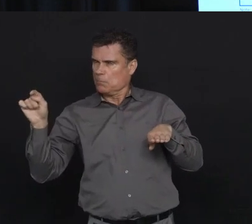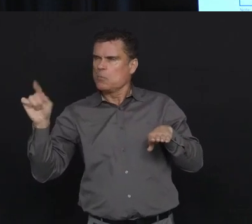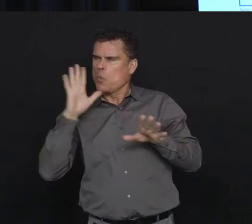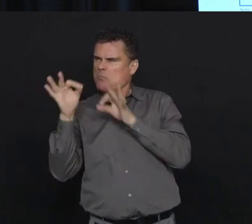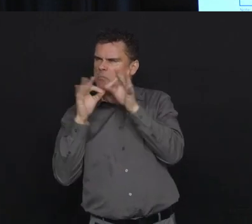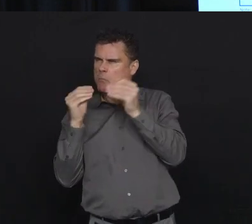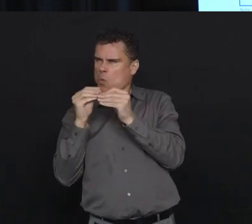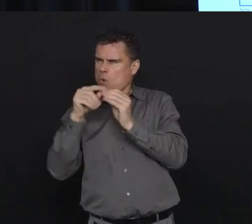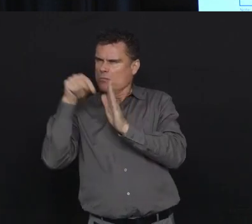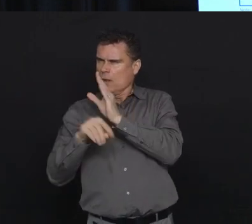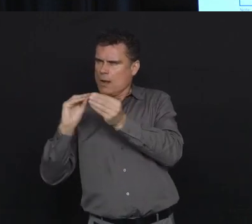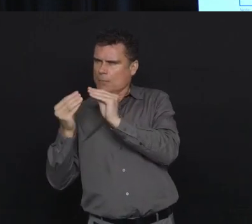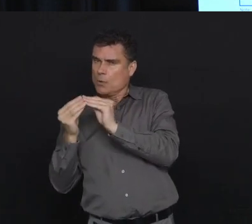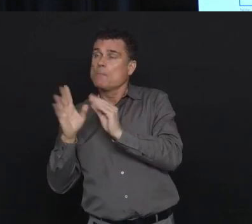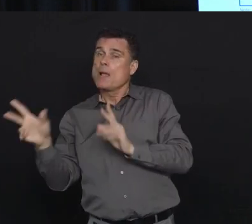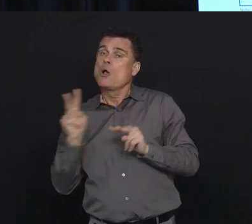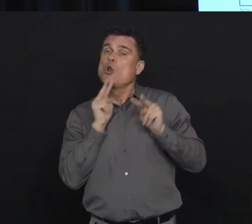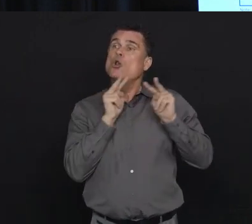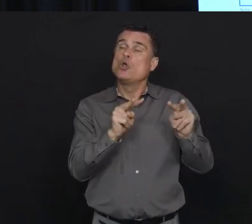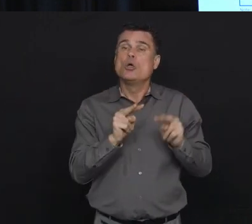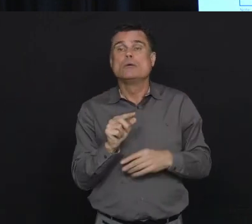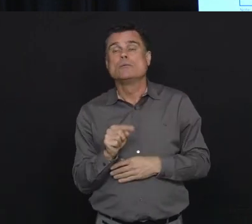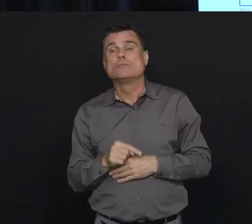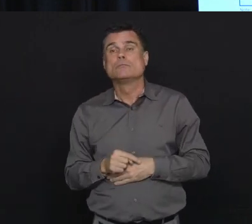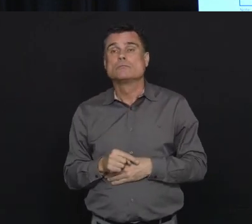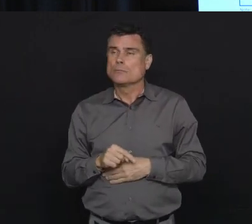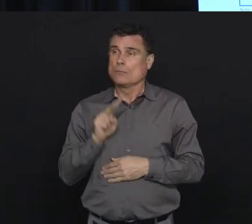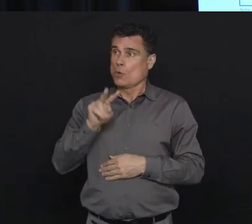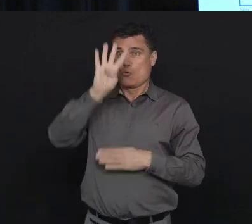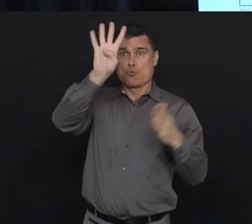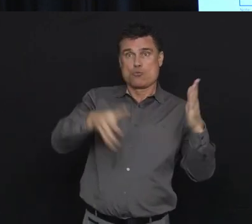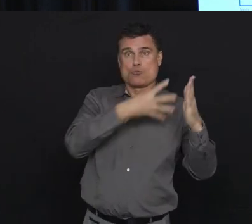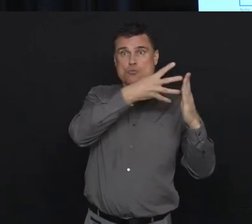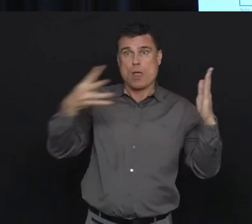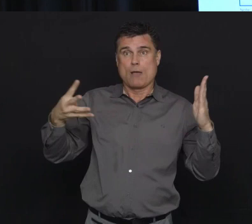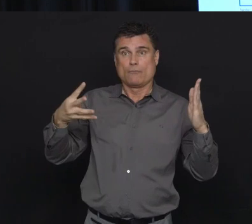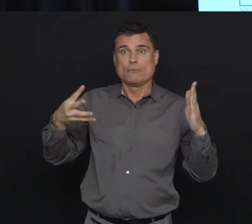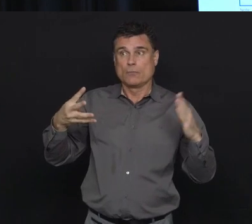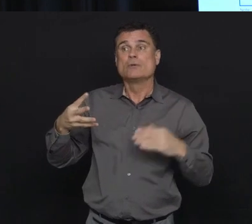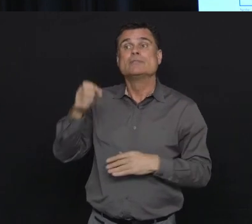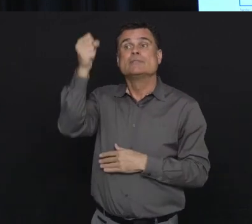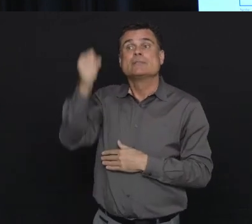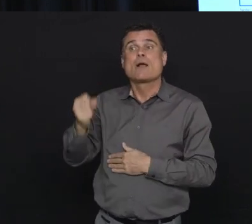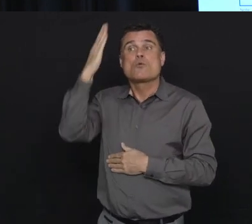is South Korea which also started increasing in the first couple of